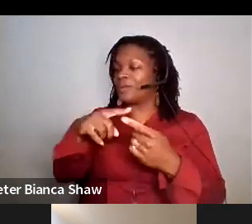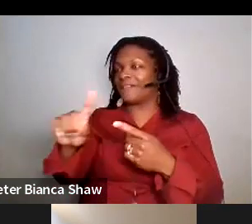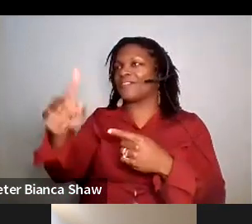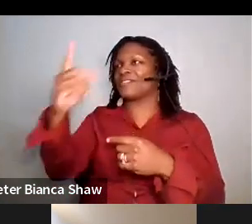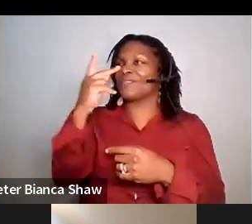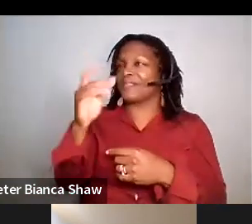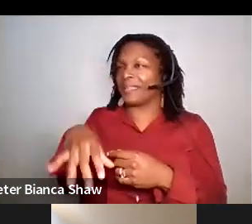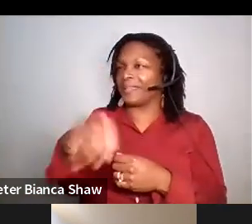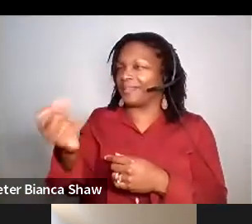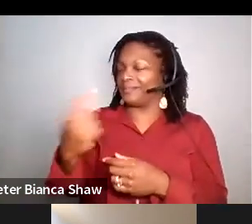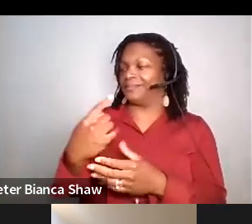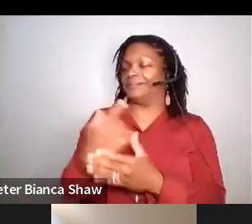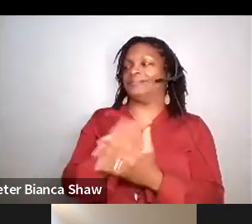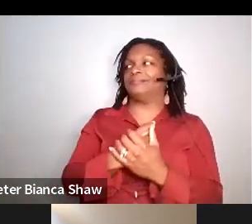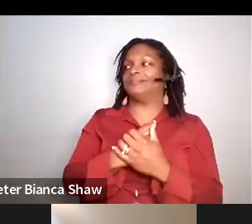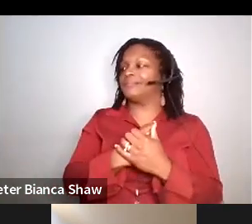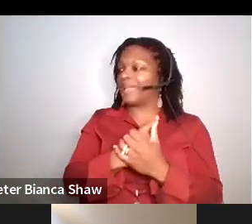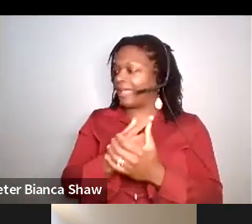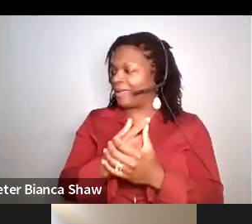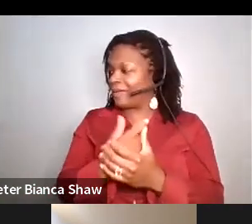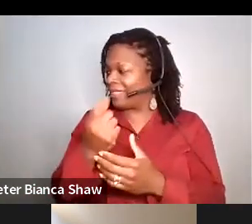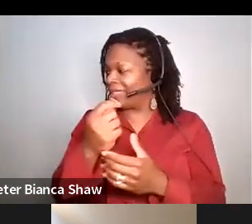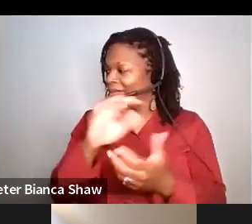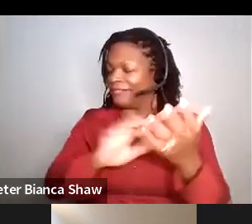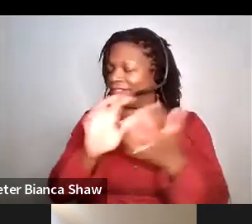William, that was a little kinda, I guess, confused about it.